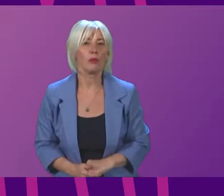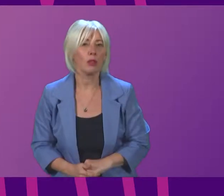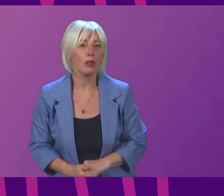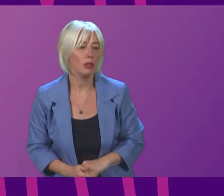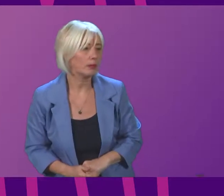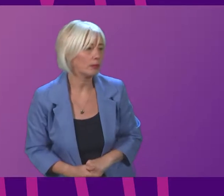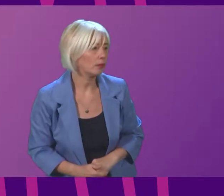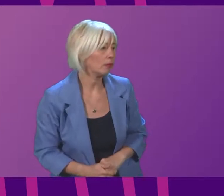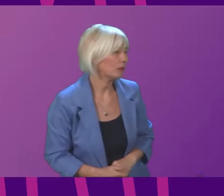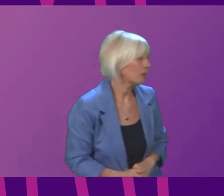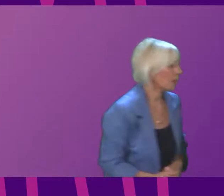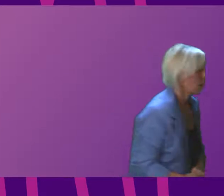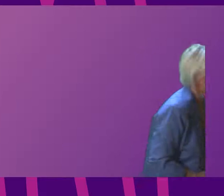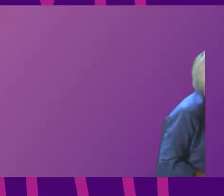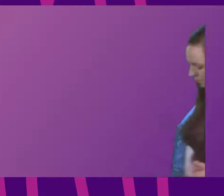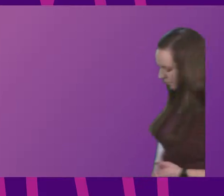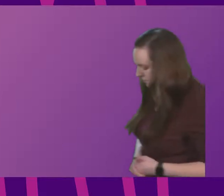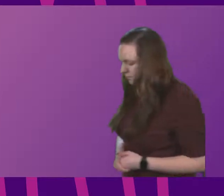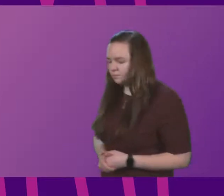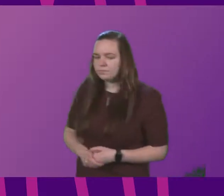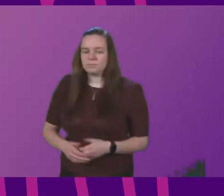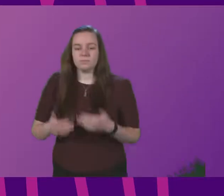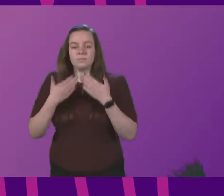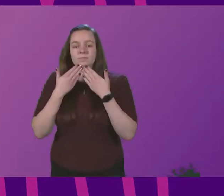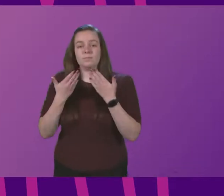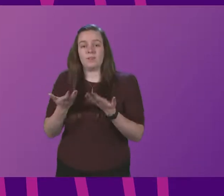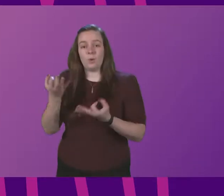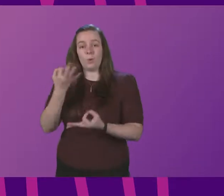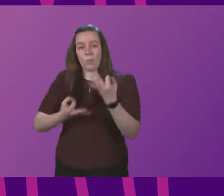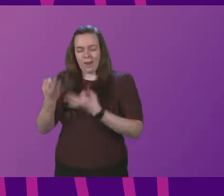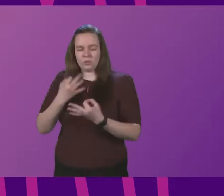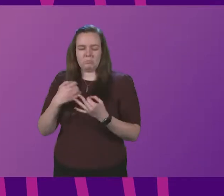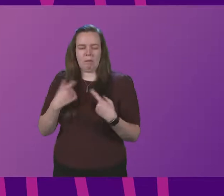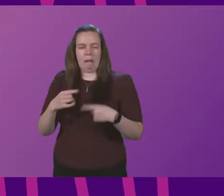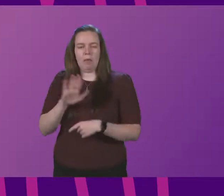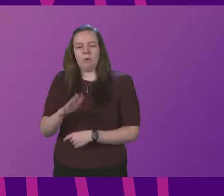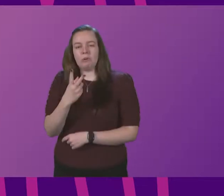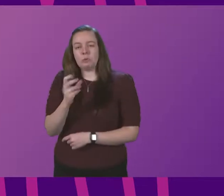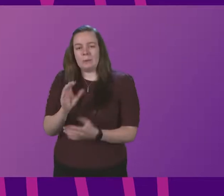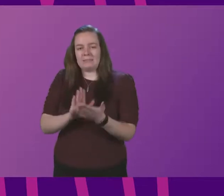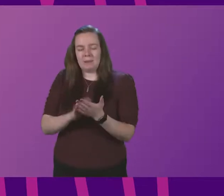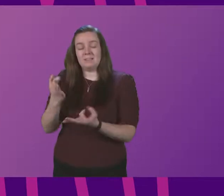The cabinet secretary will now take questions on the issues raised in his statement. I intend to allow around 20 minutes for questions,